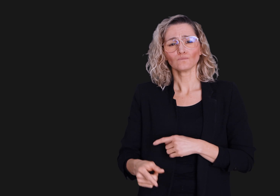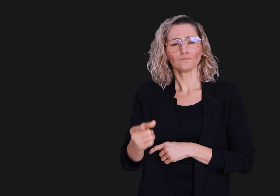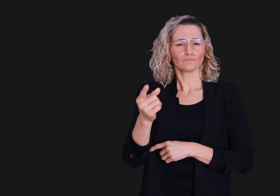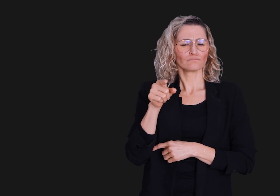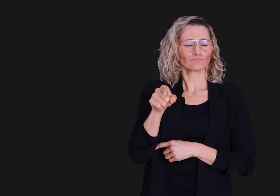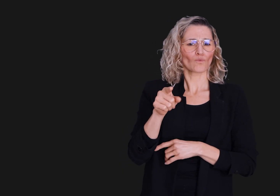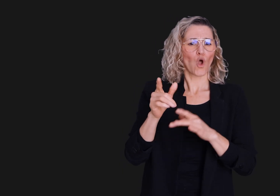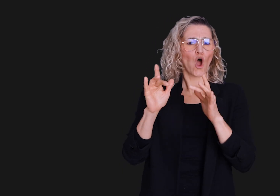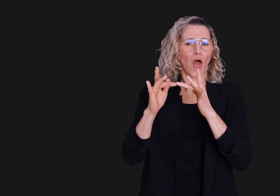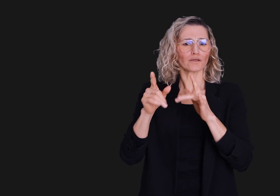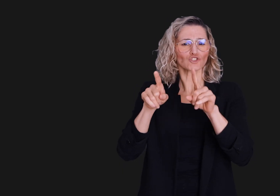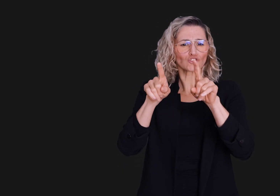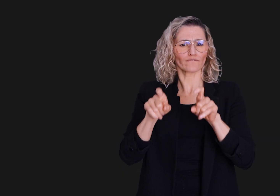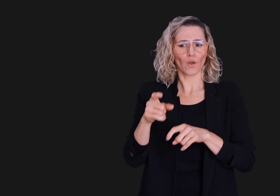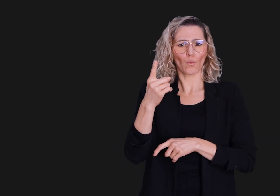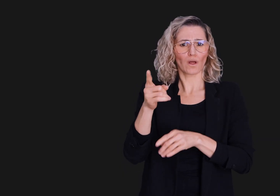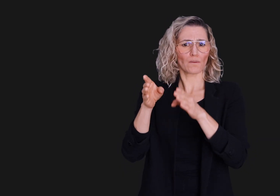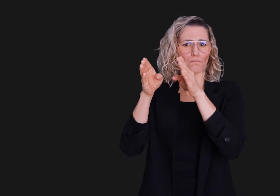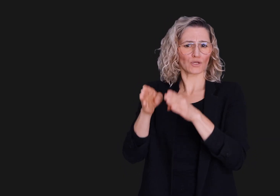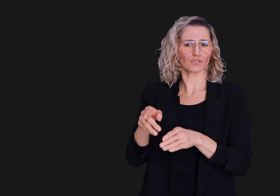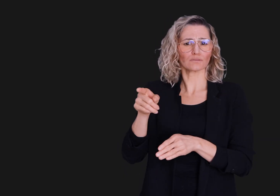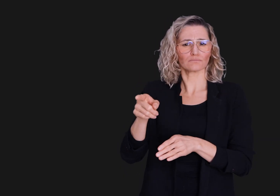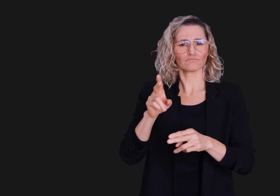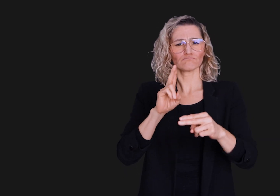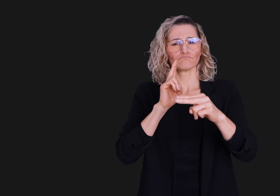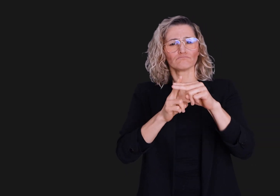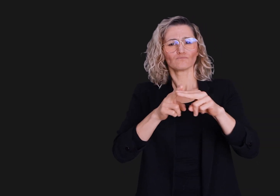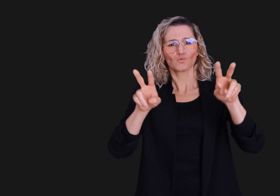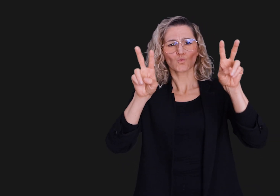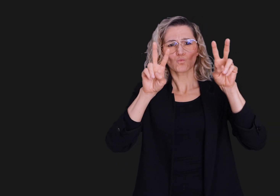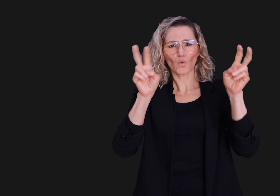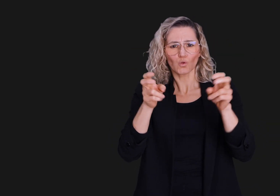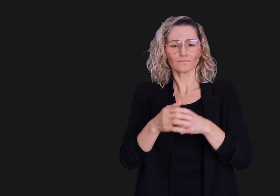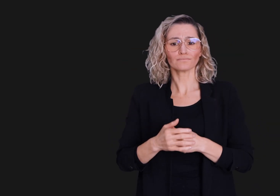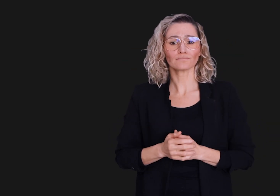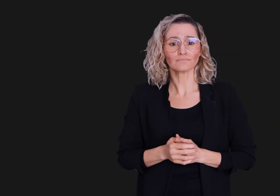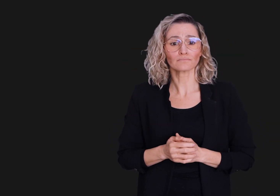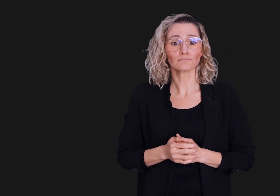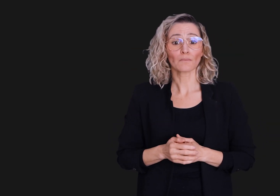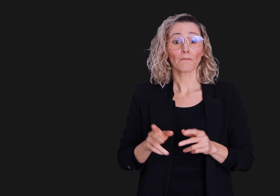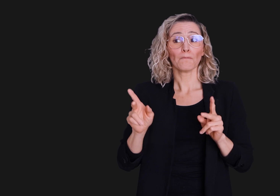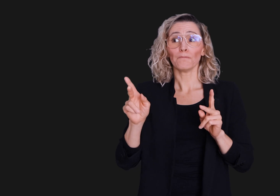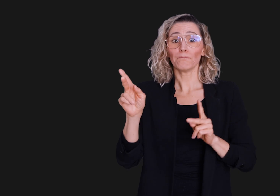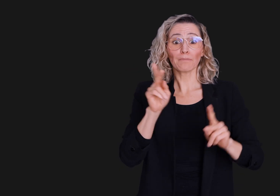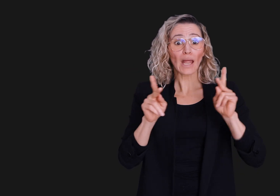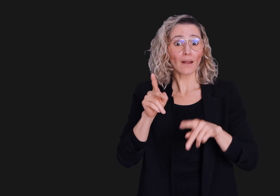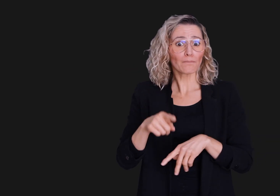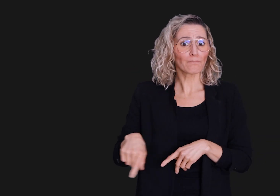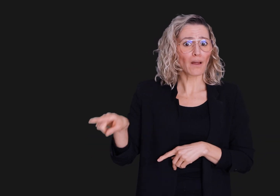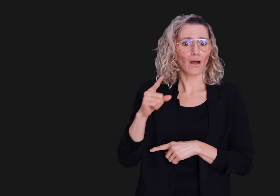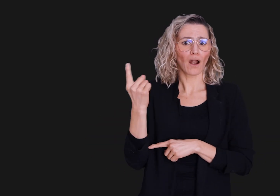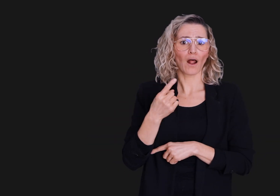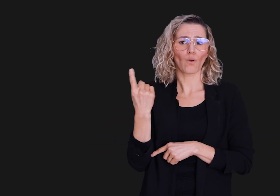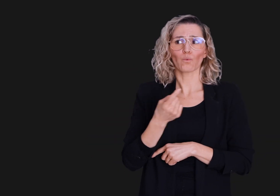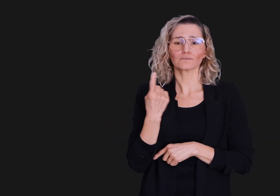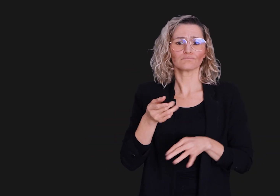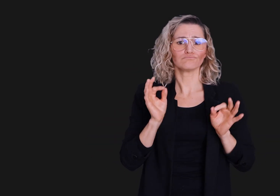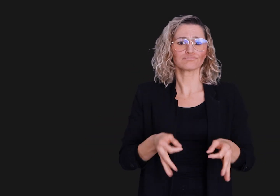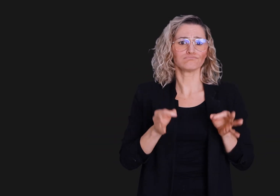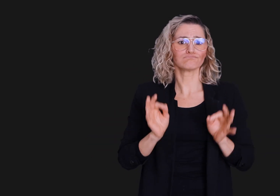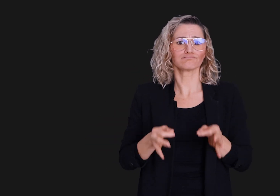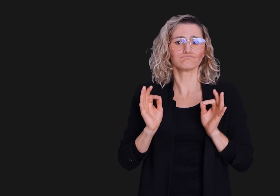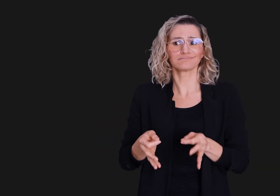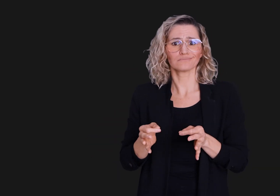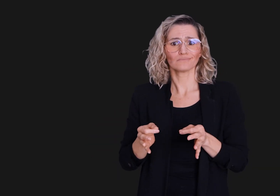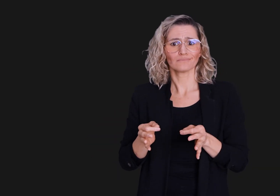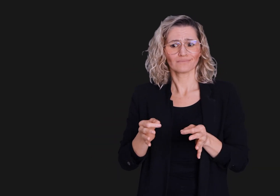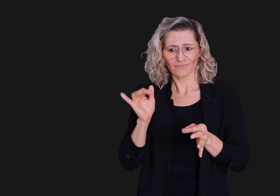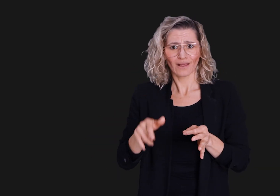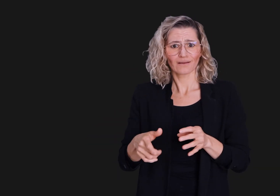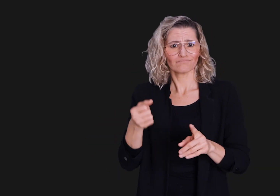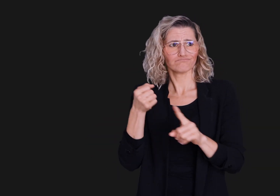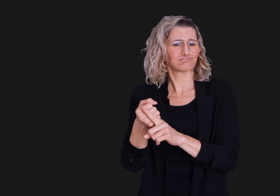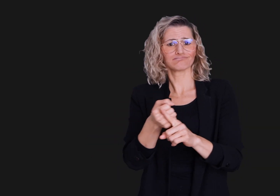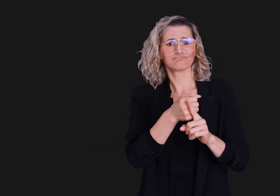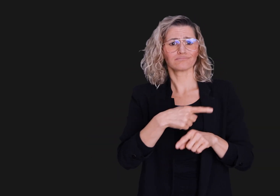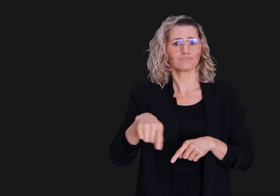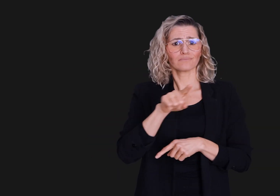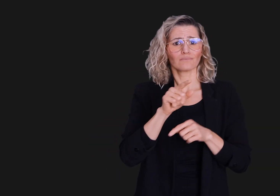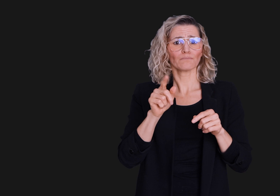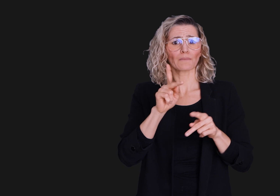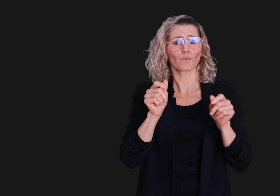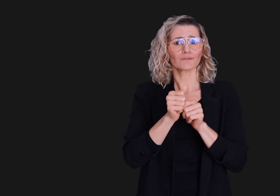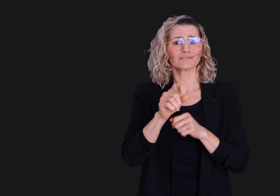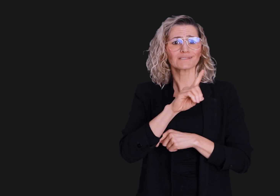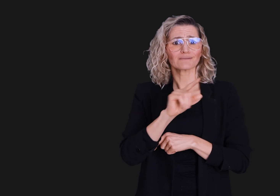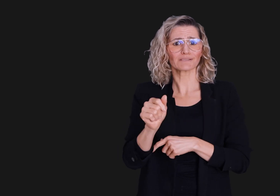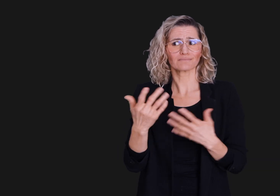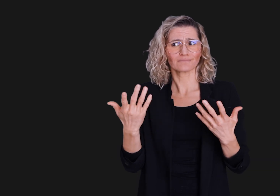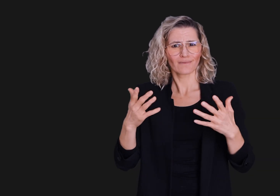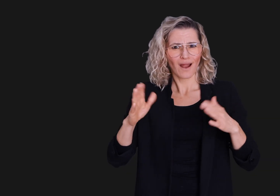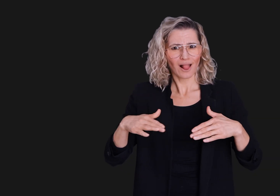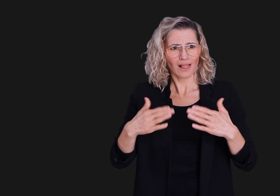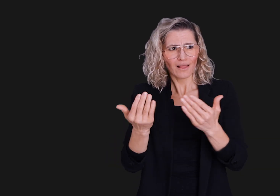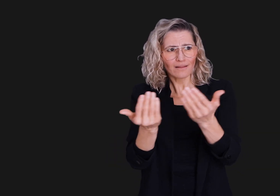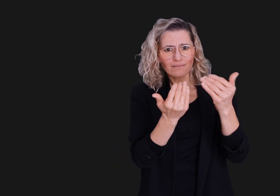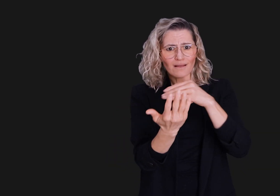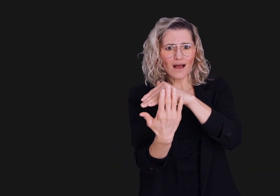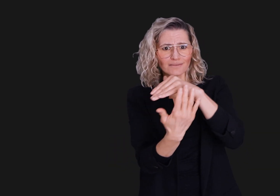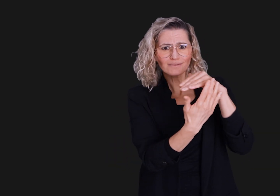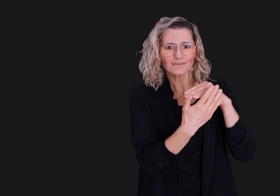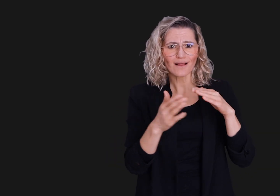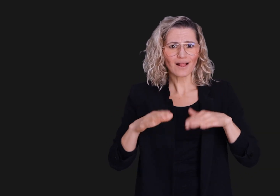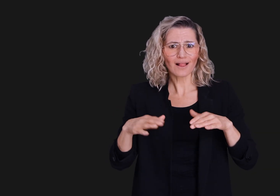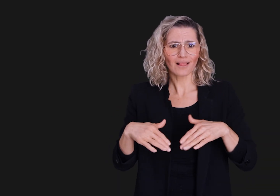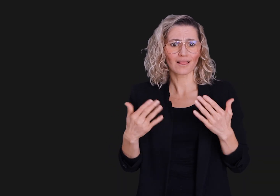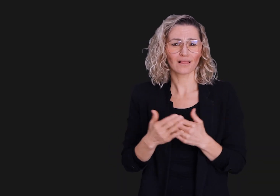“People always make decisions that affect people with disabilities without consulting them.